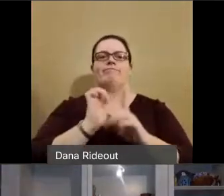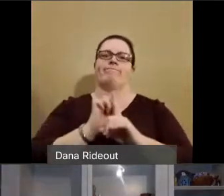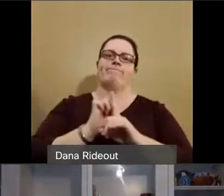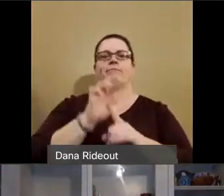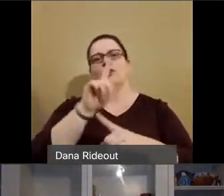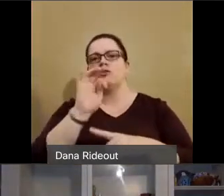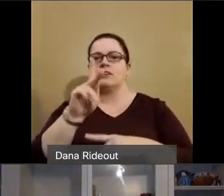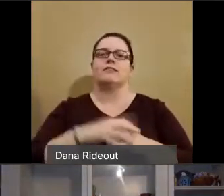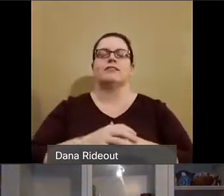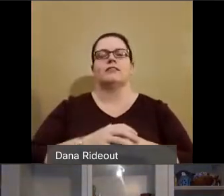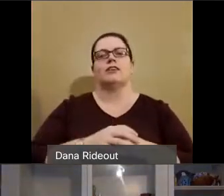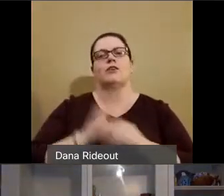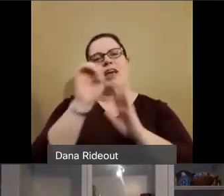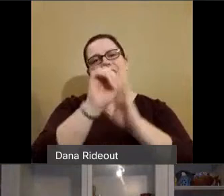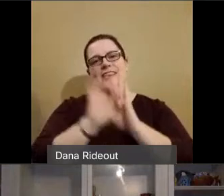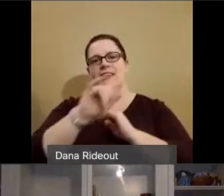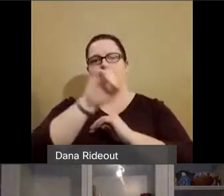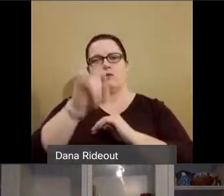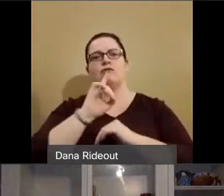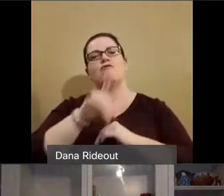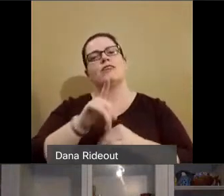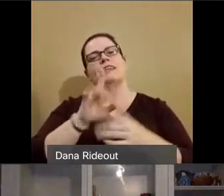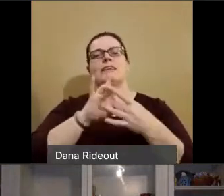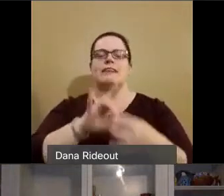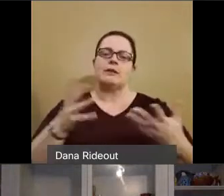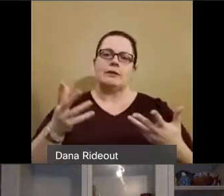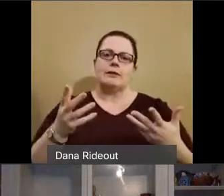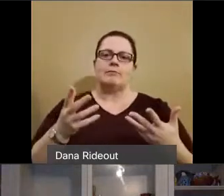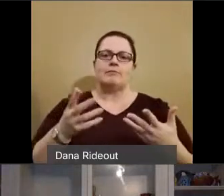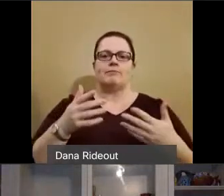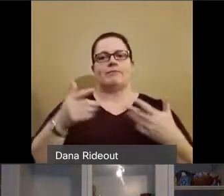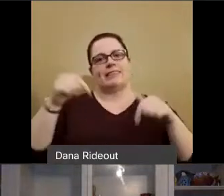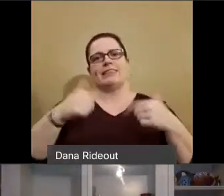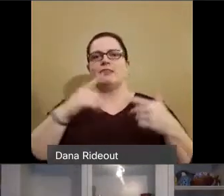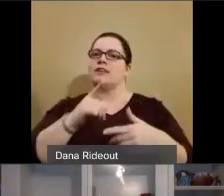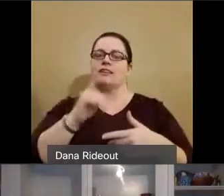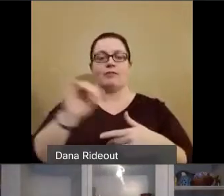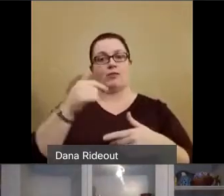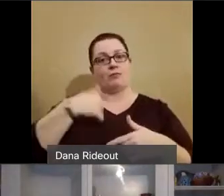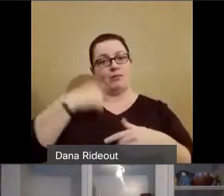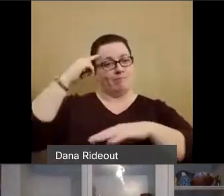Becomes really about this. This is the trick that I've been wrestling with in my own brain around. This is.